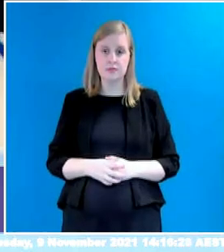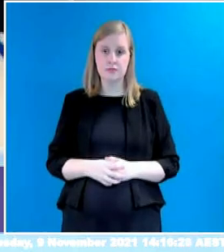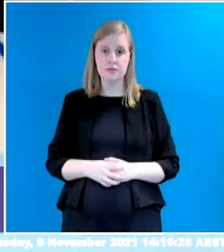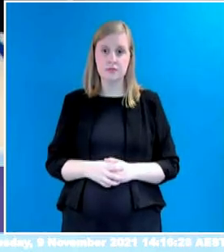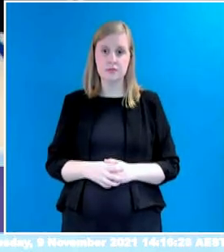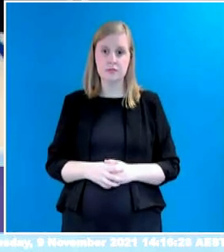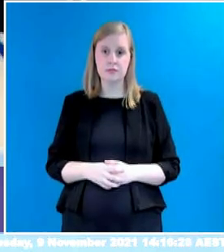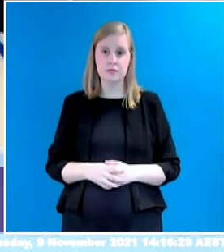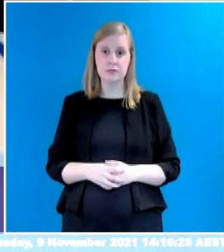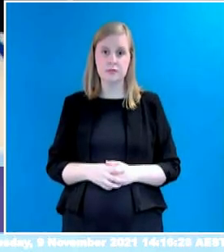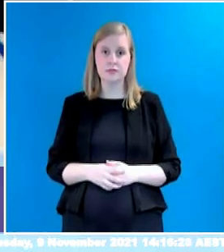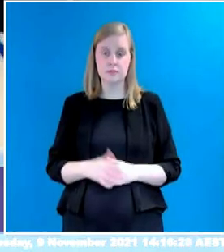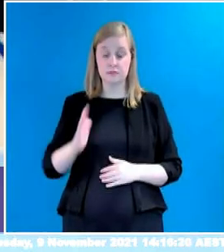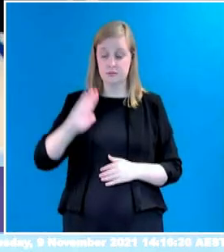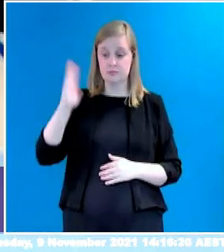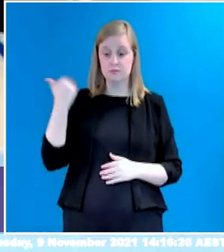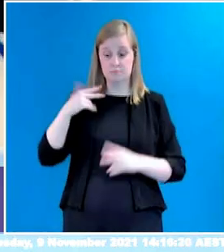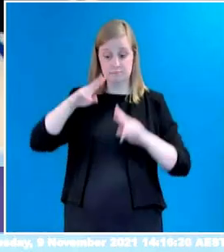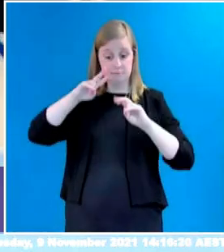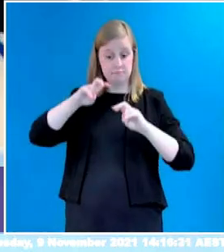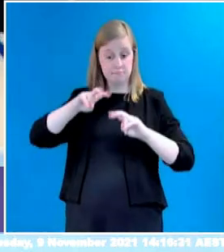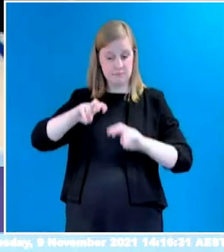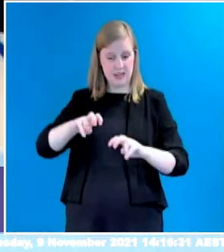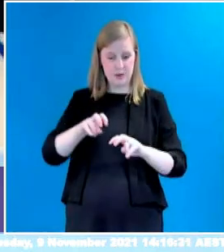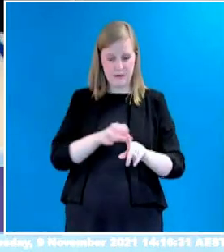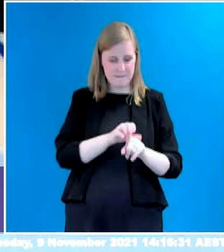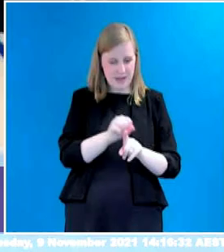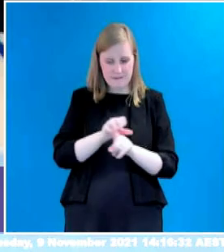that were identified that would require ongoing focus.